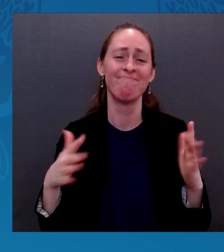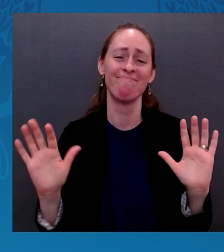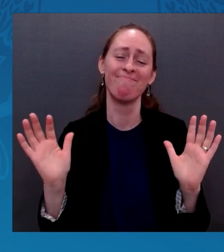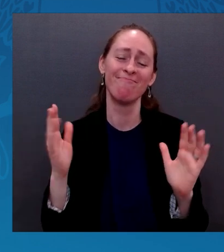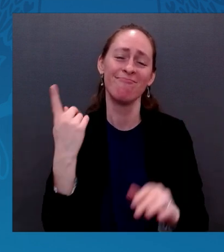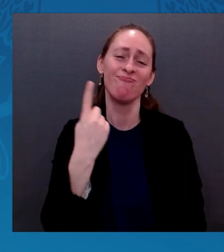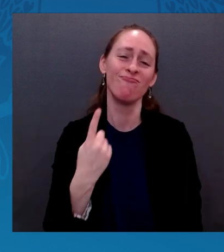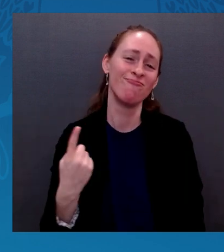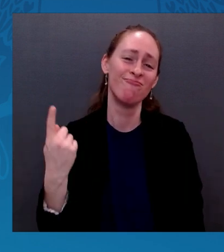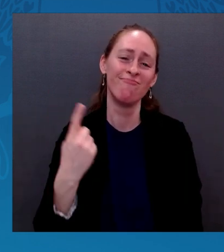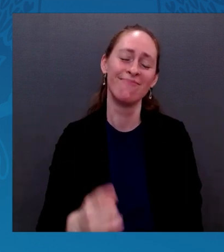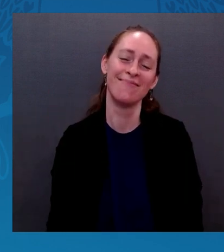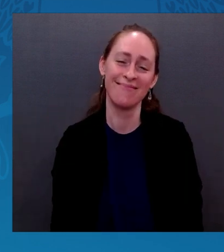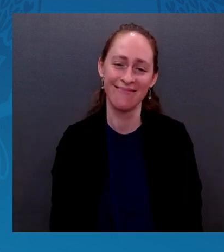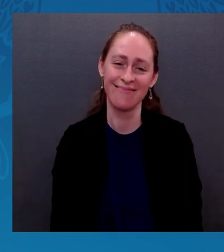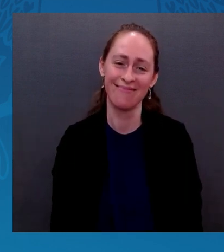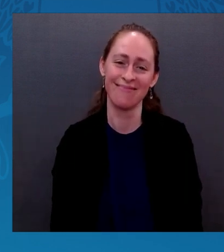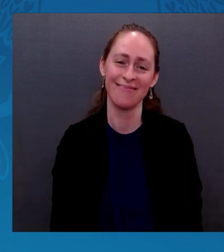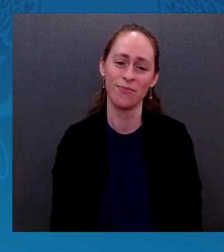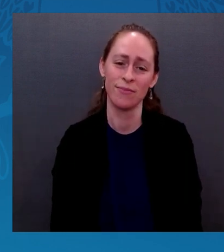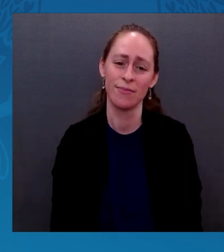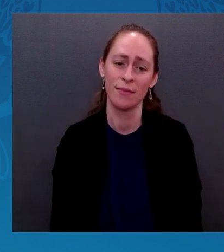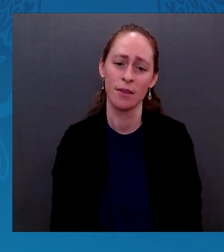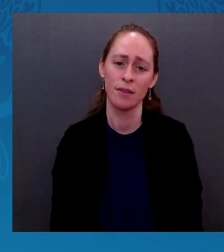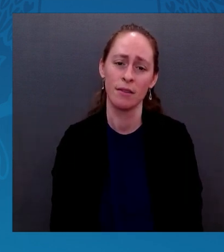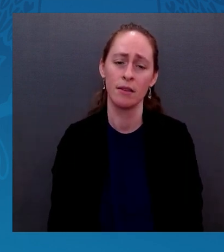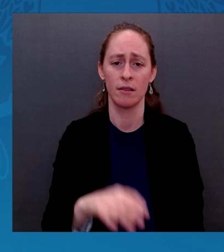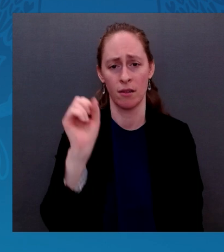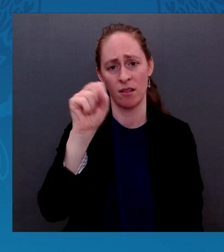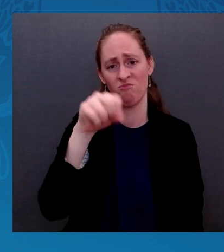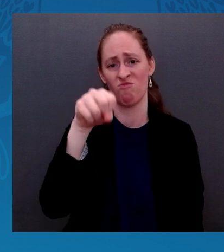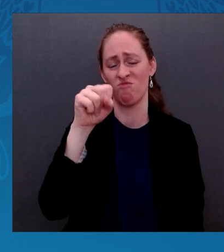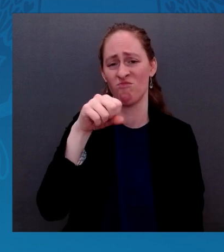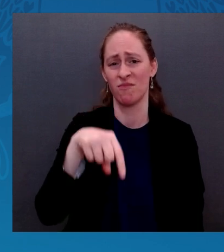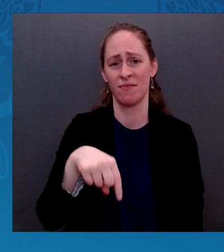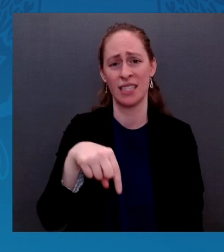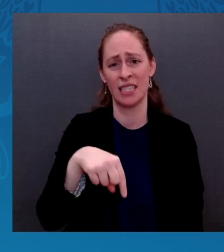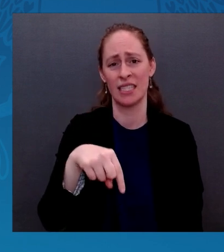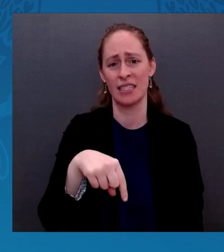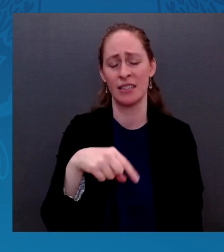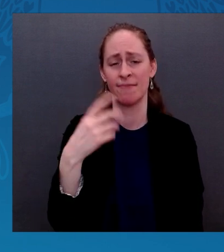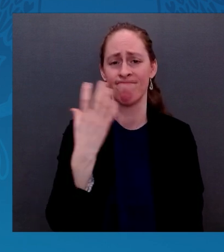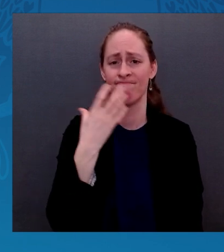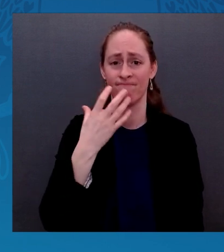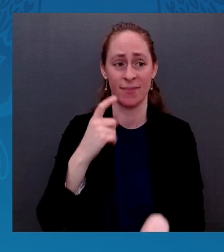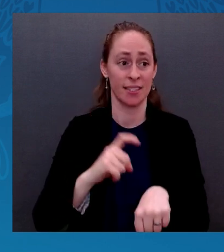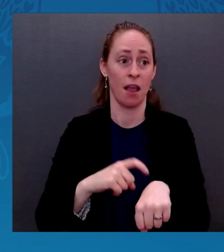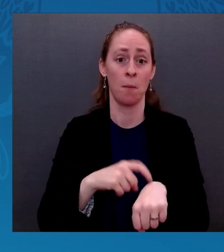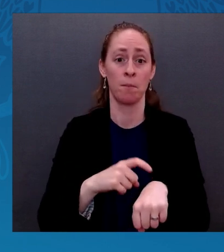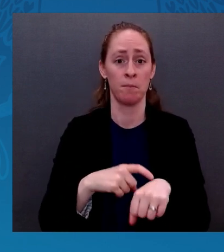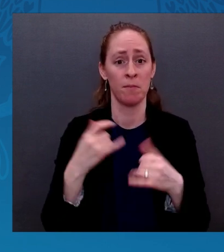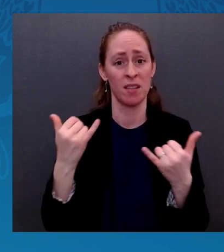and obviously a matter that is about our children and investing in their health and well-being.